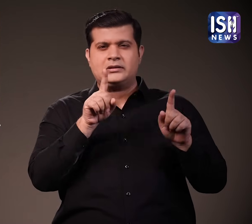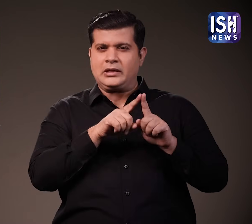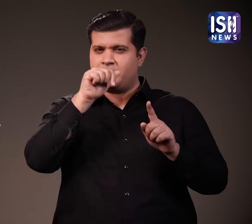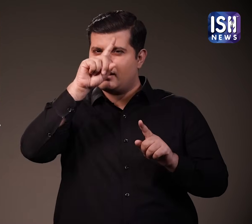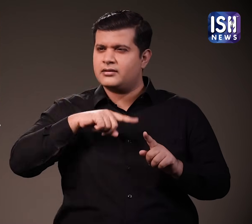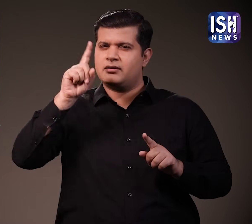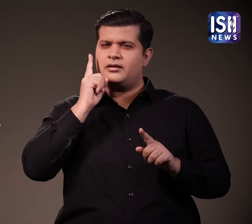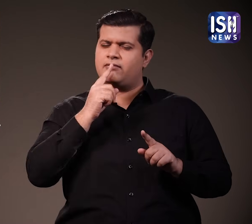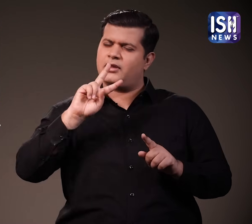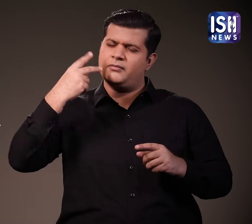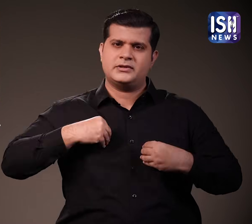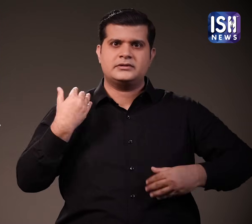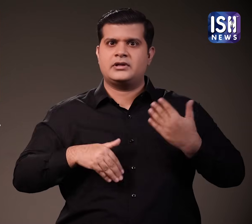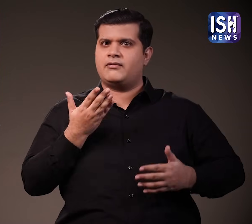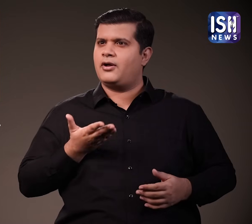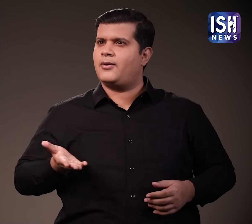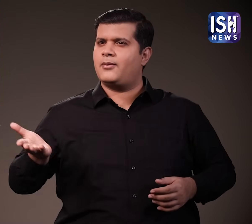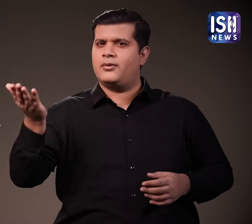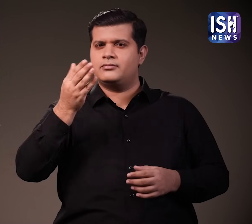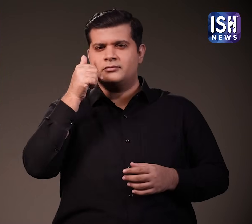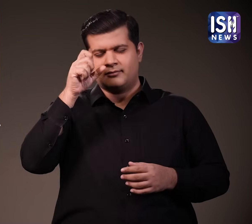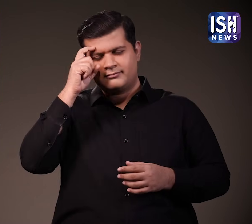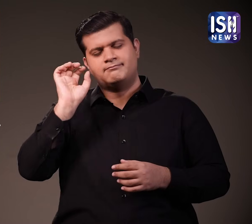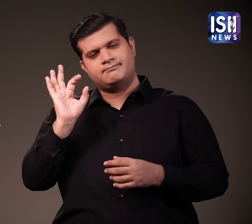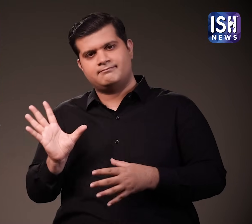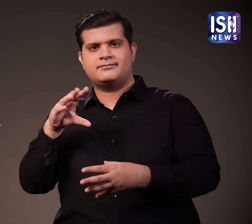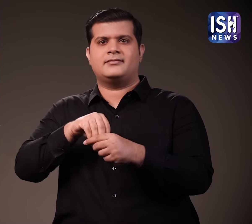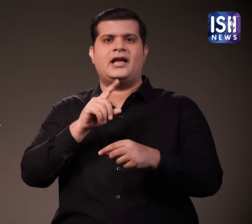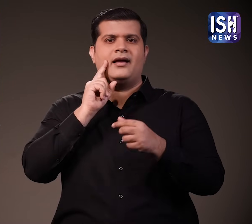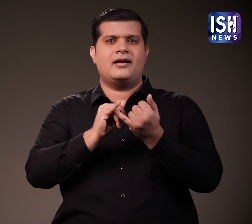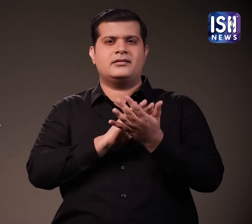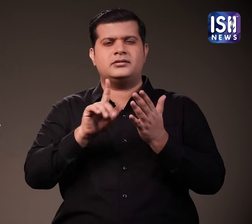Similarly Deaf people across India were suffering. This is why Aqil joined ISH.